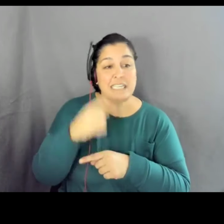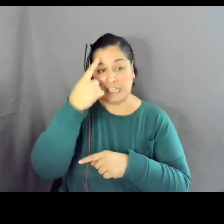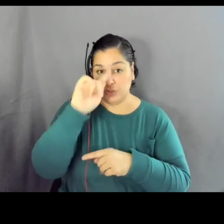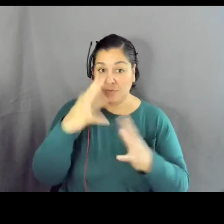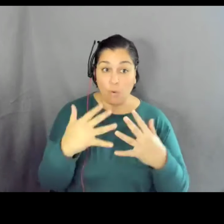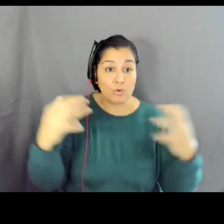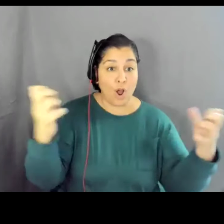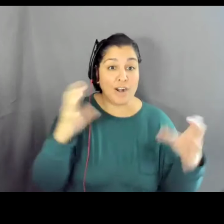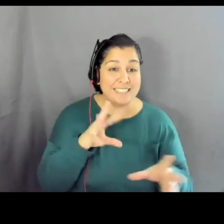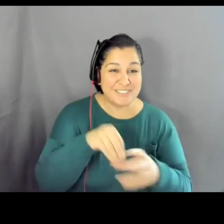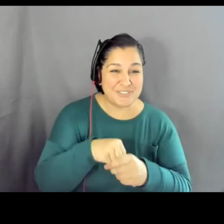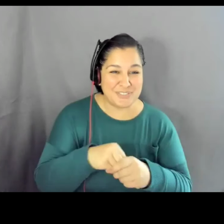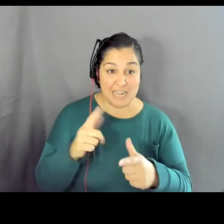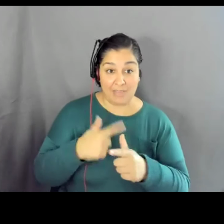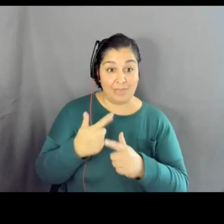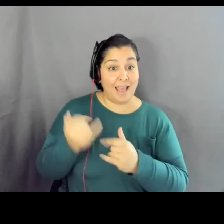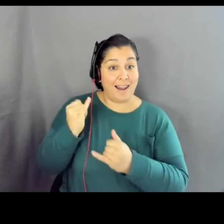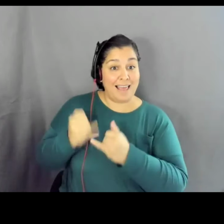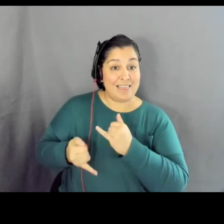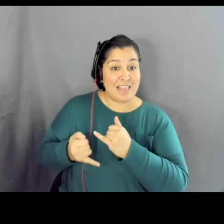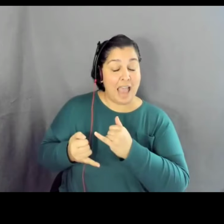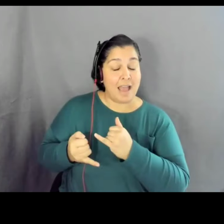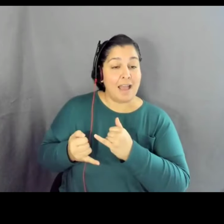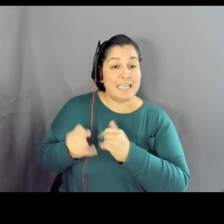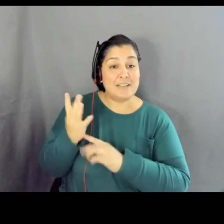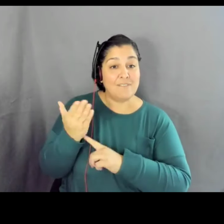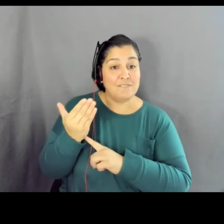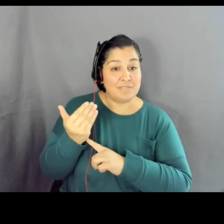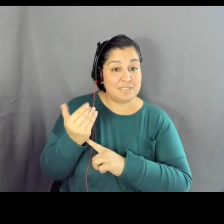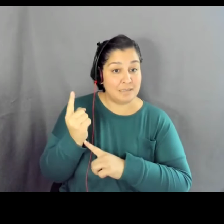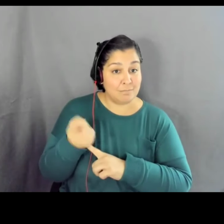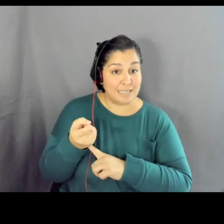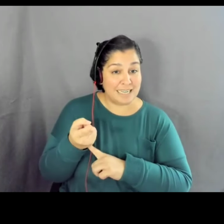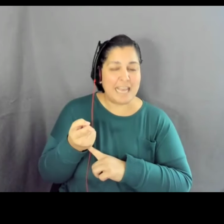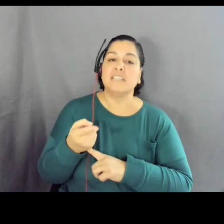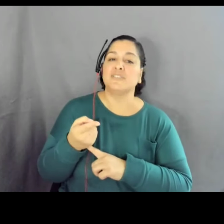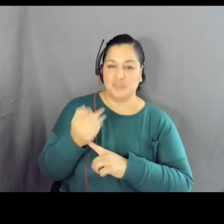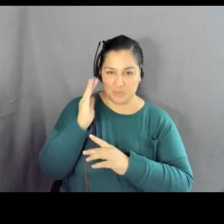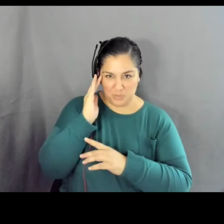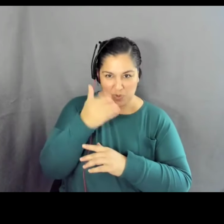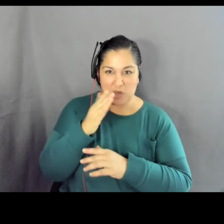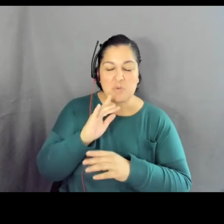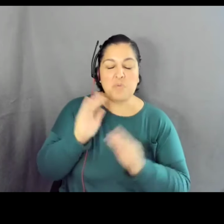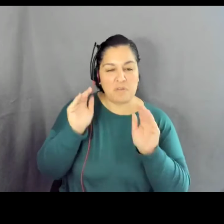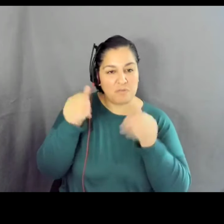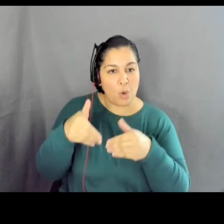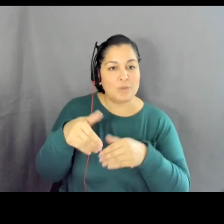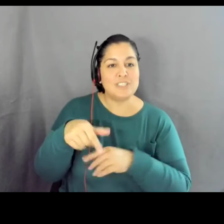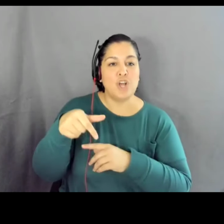And the last 15 minutes of the Artist Lab today will be devoted to questions and answers from all of you and our audience.